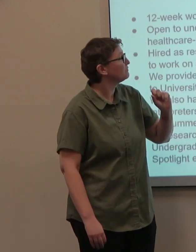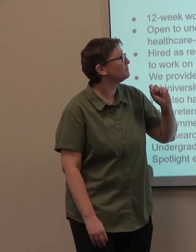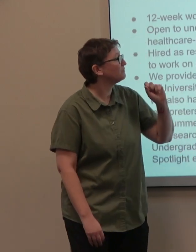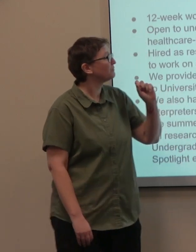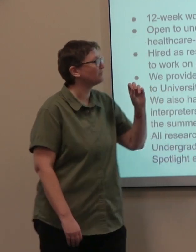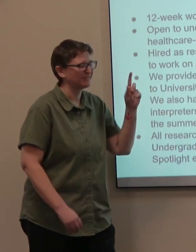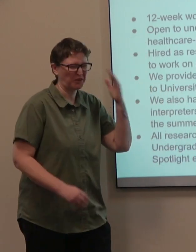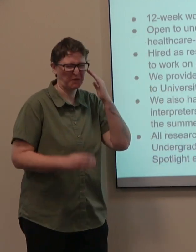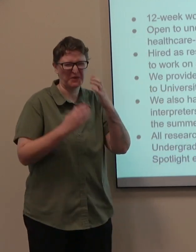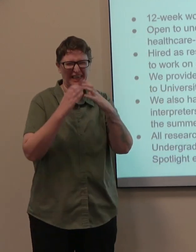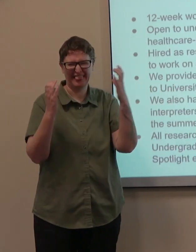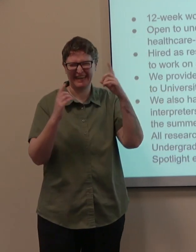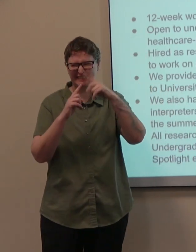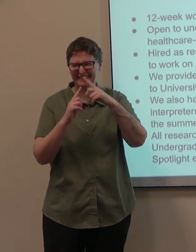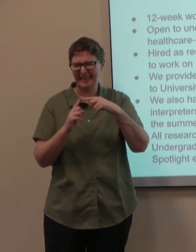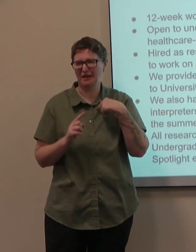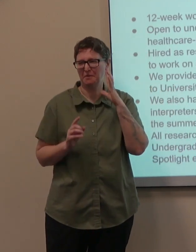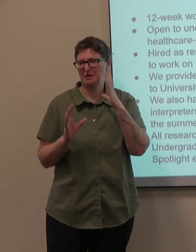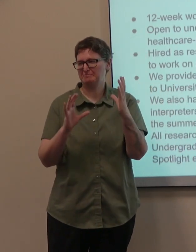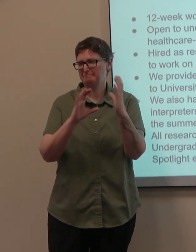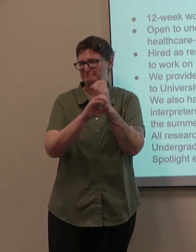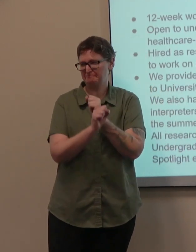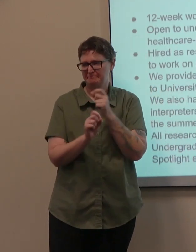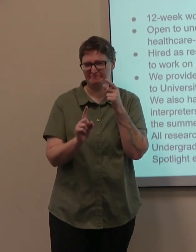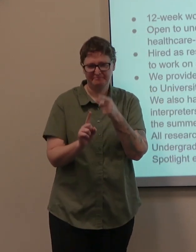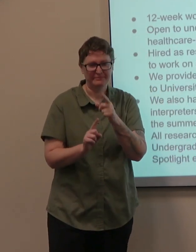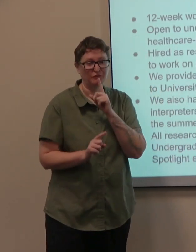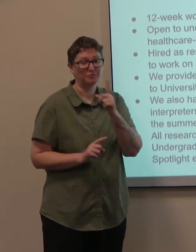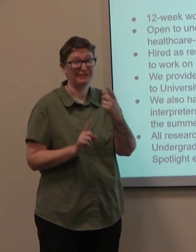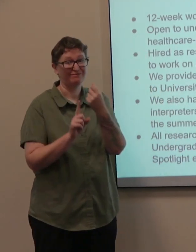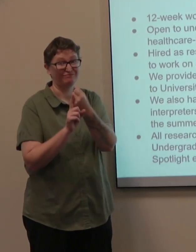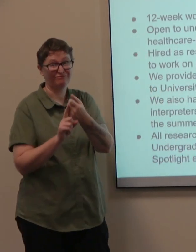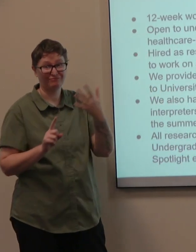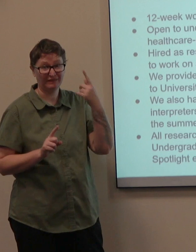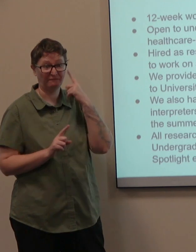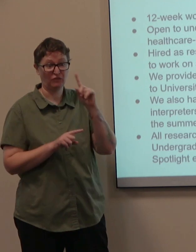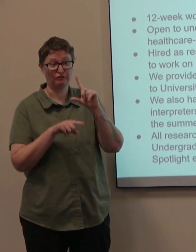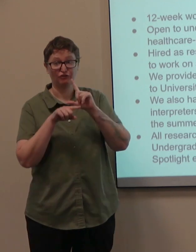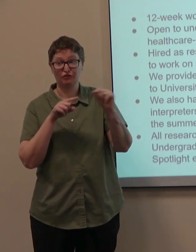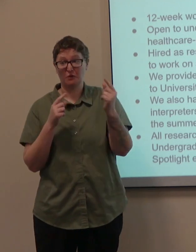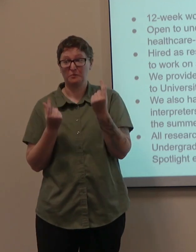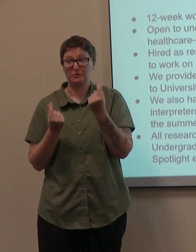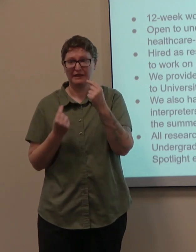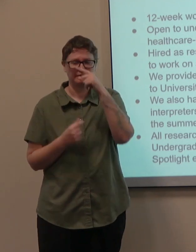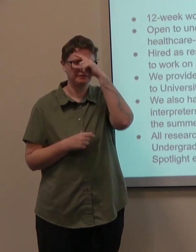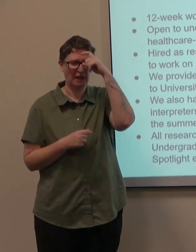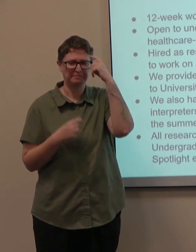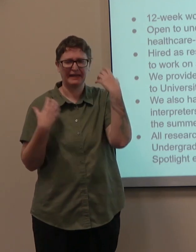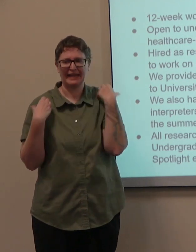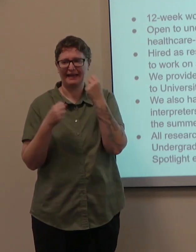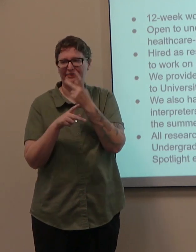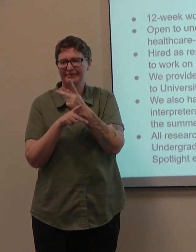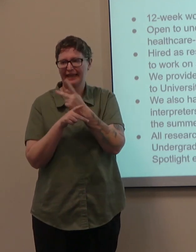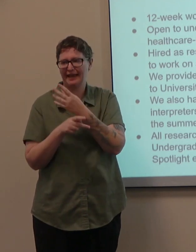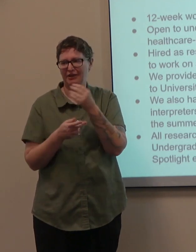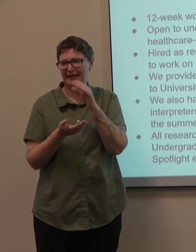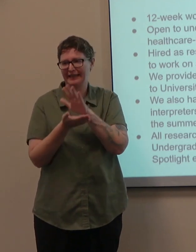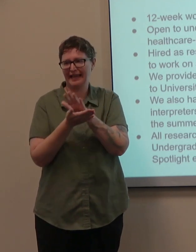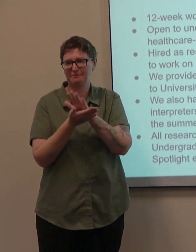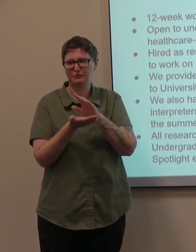All right, I'm going to summarize some of these bullet points. And I'm going to expand on the SHARP program,